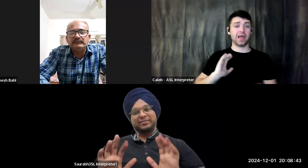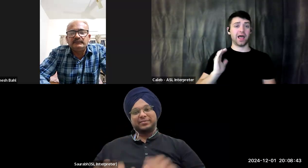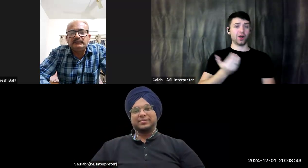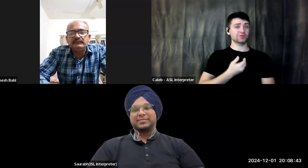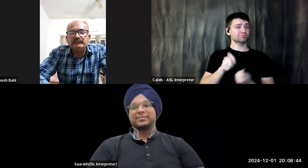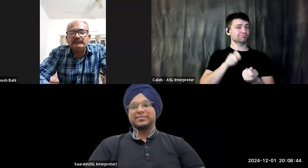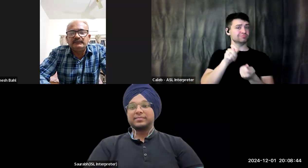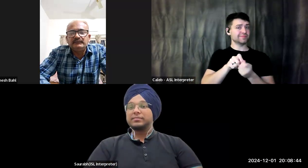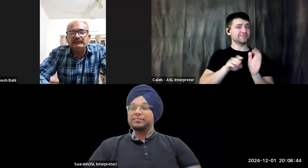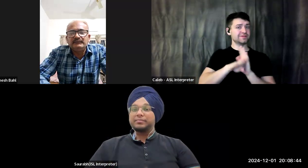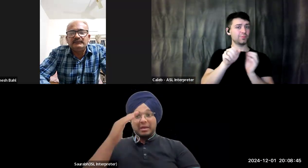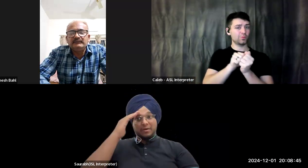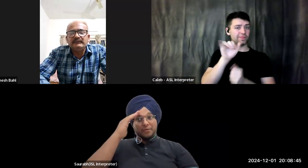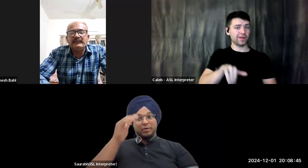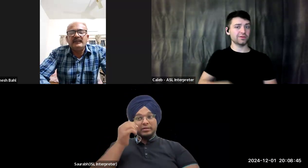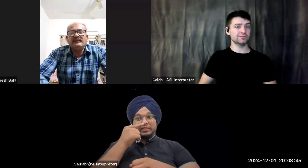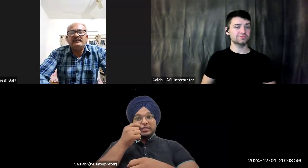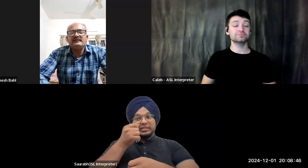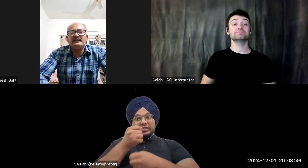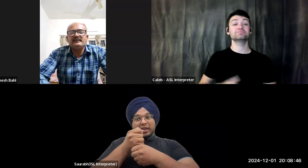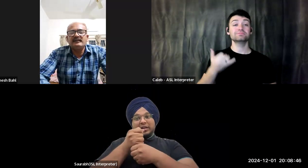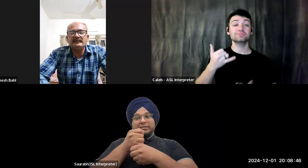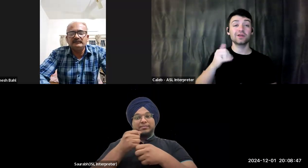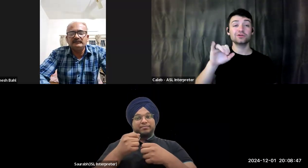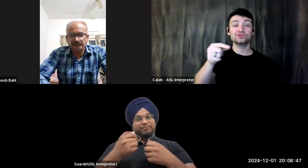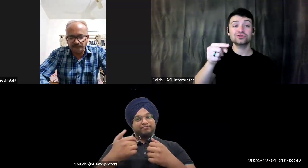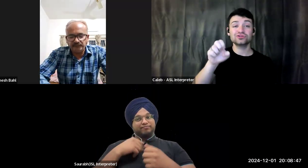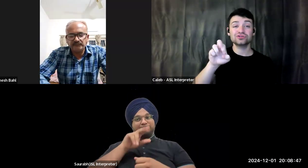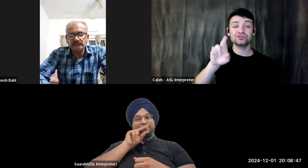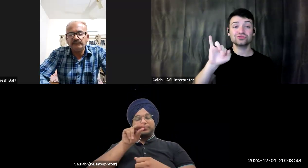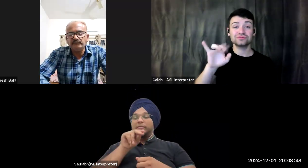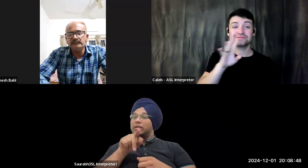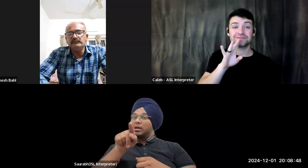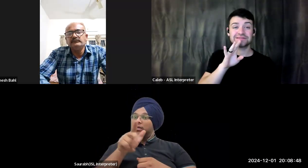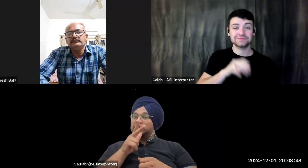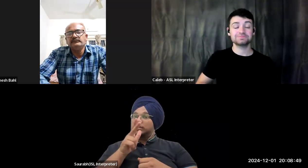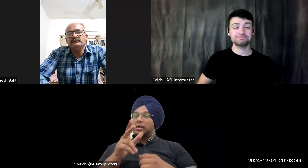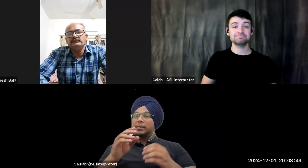[Geri speaking] Hello, this is Geri. You mentioned that it beeps